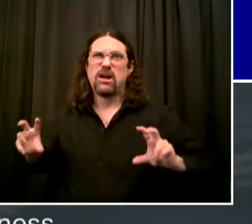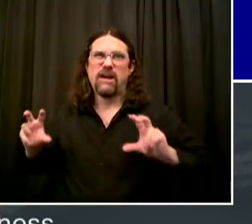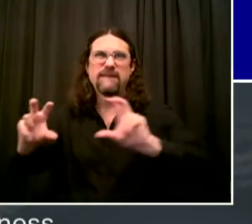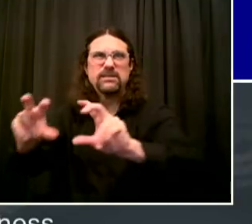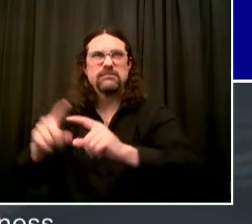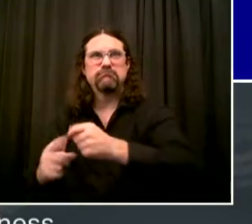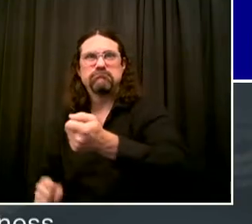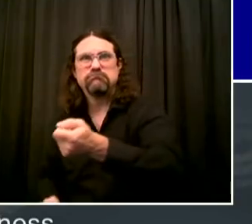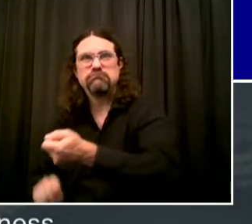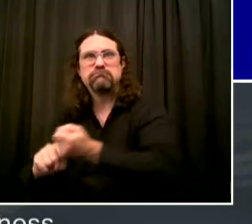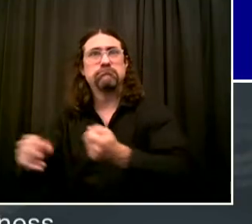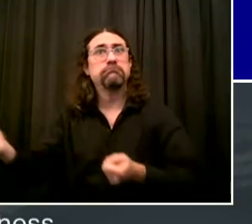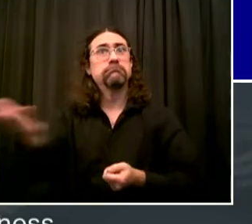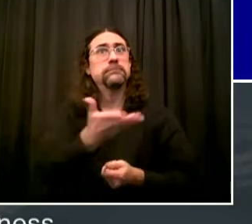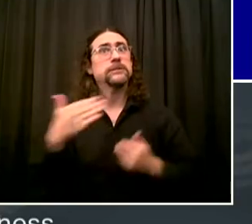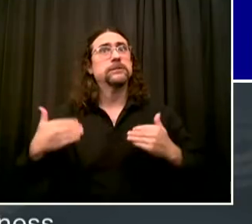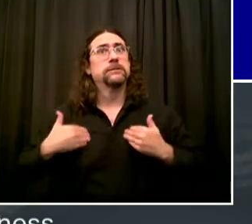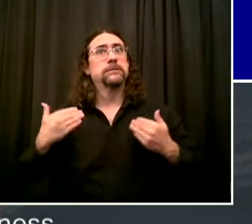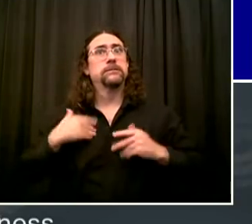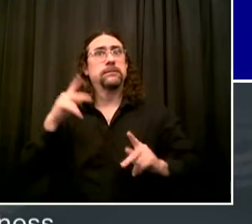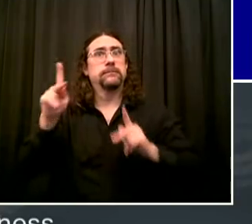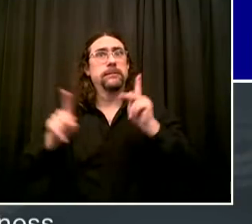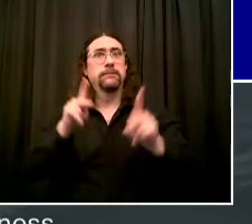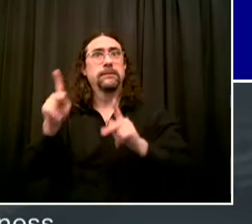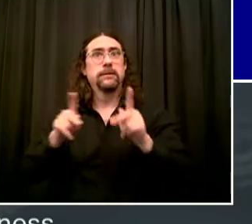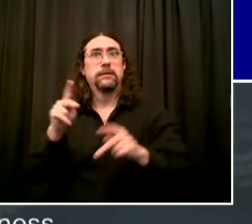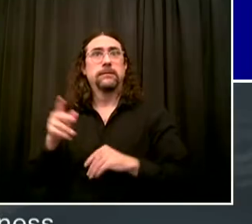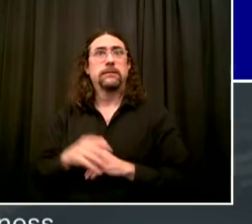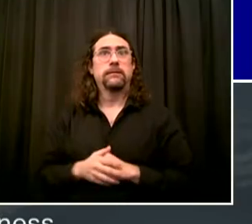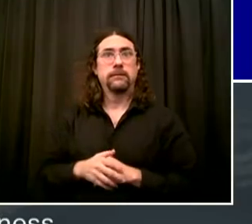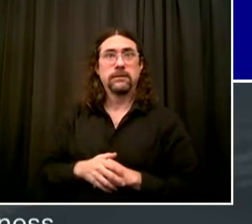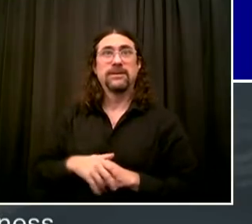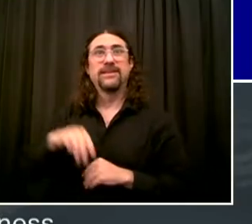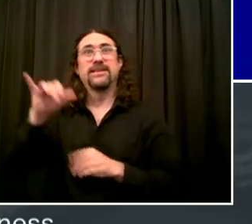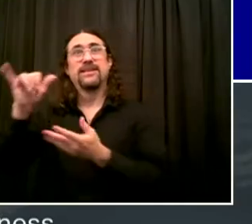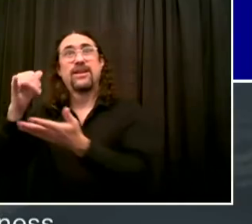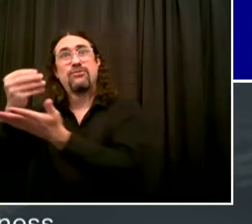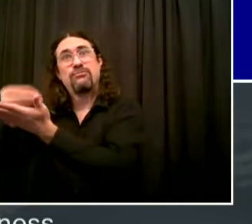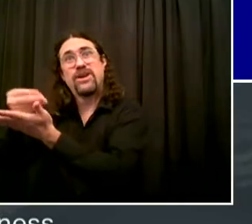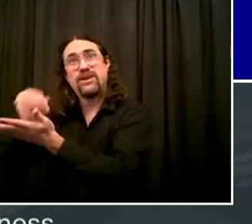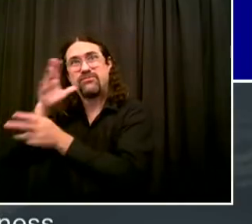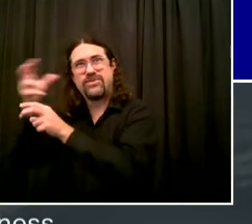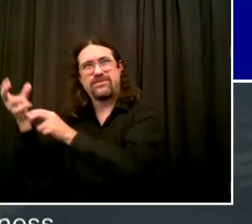THE CITY. I WANT TO TELL YOABU OUT A COUPLE OF THE PIECES. WE WILL USE